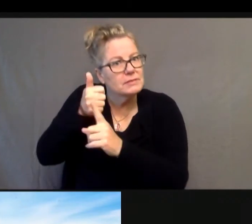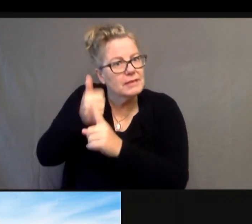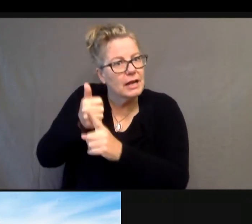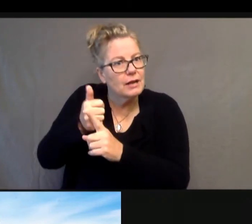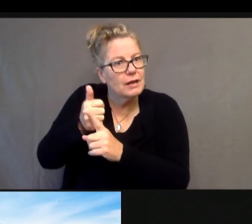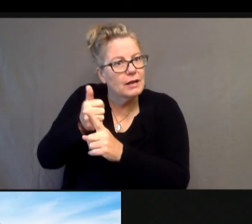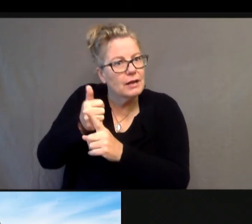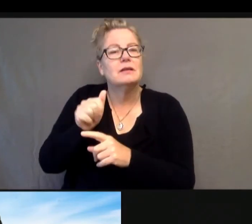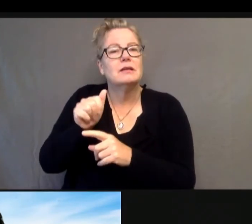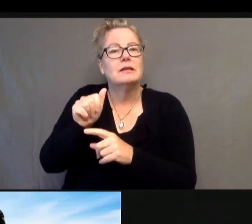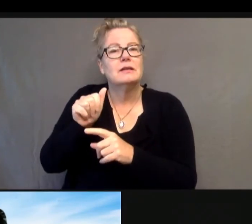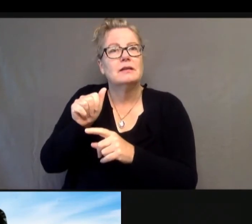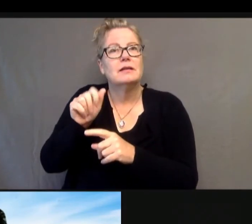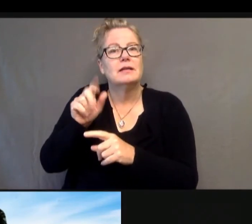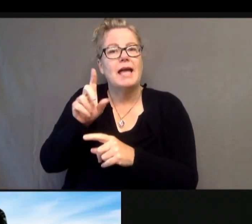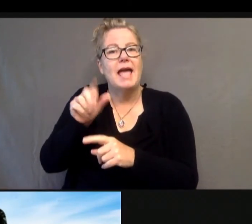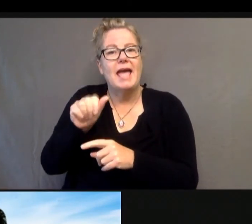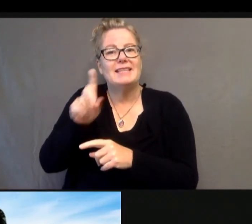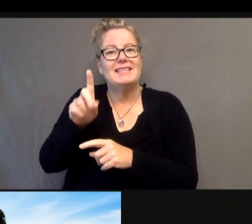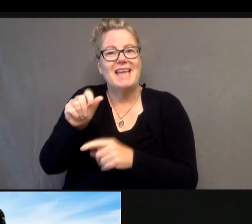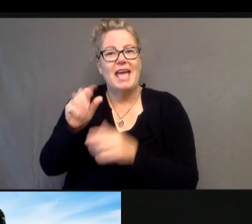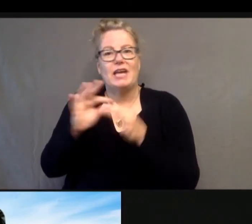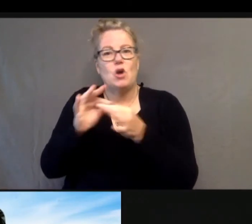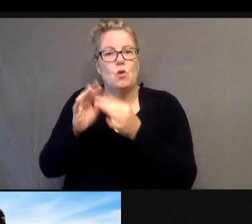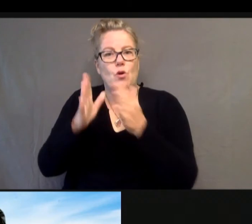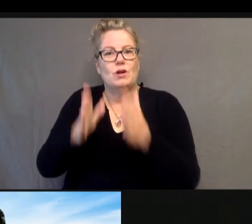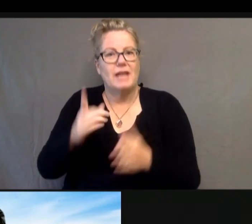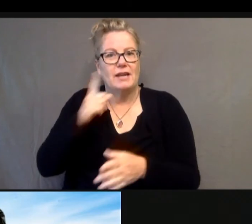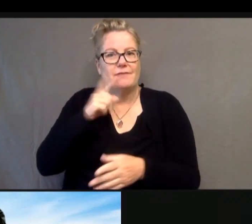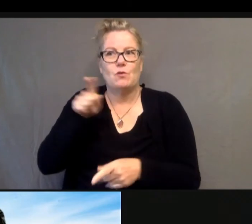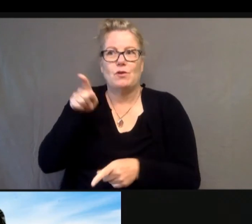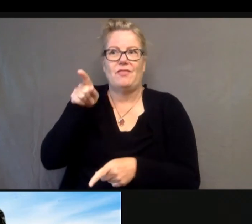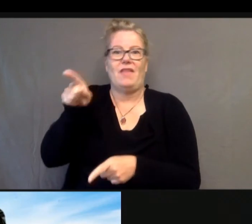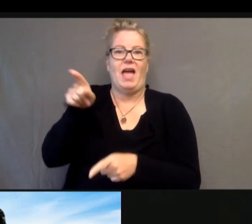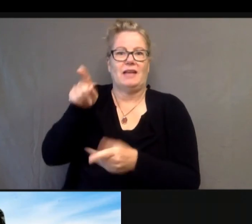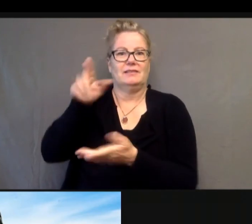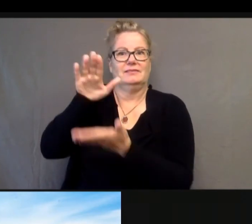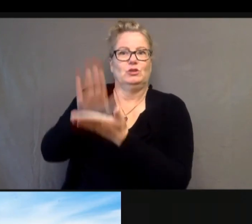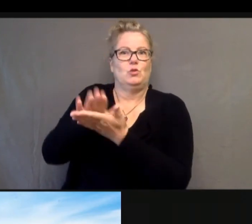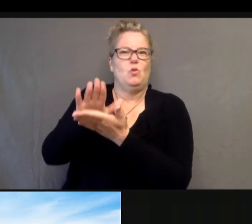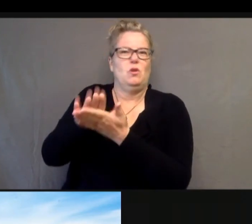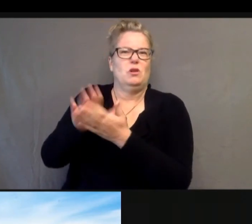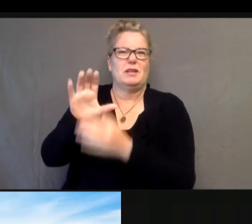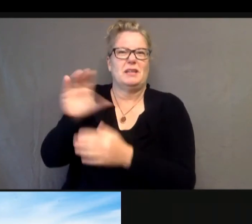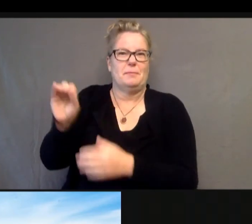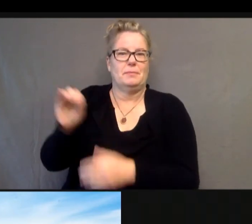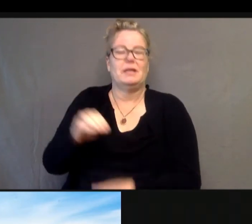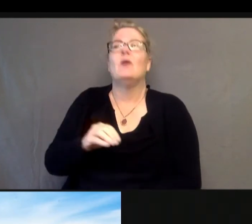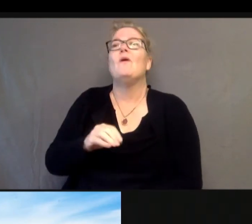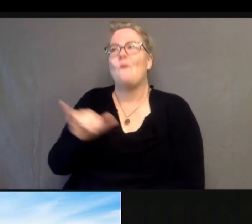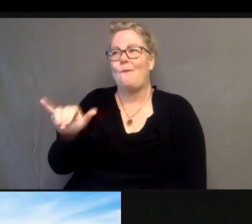In a situation like that, you include them in a complaint that you either file with the